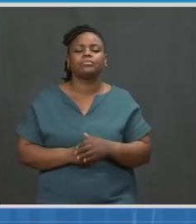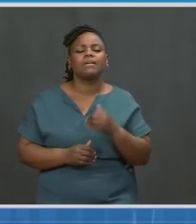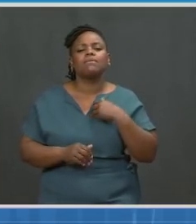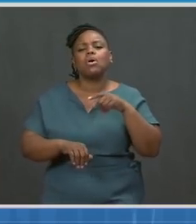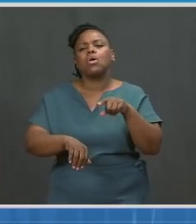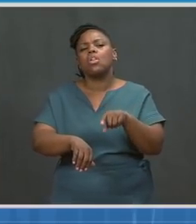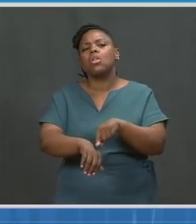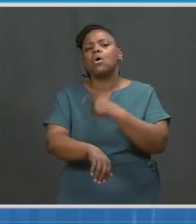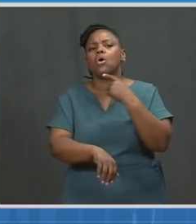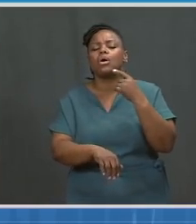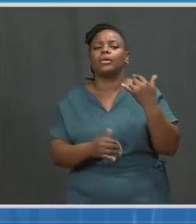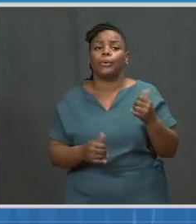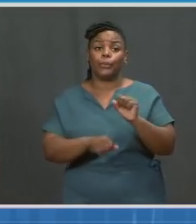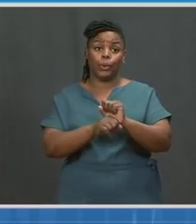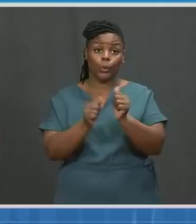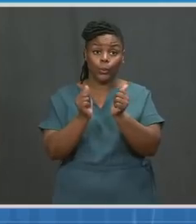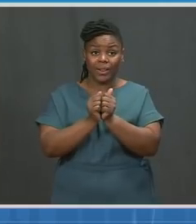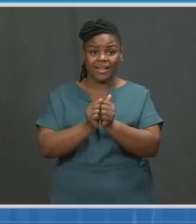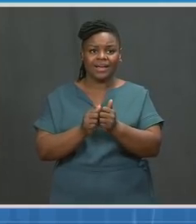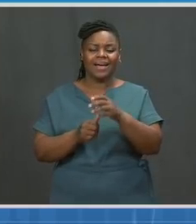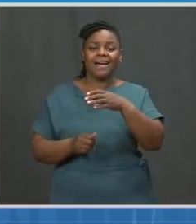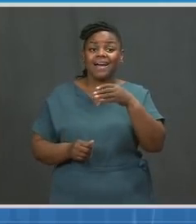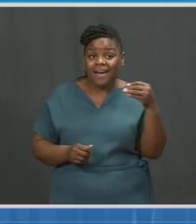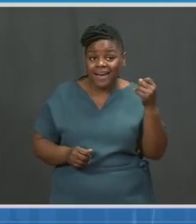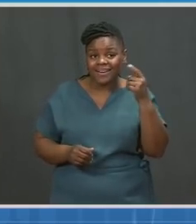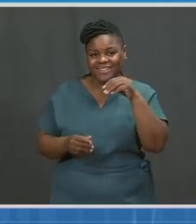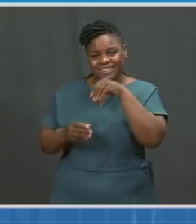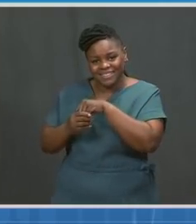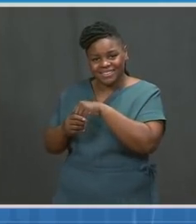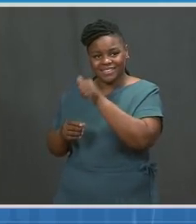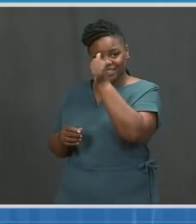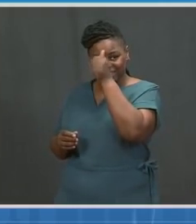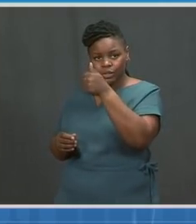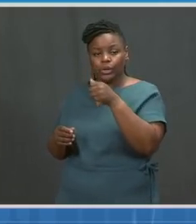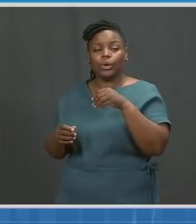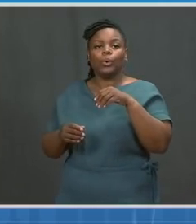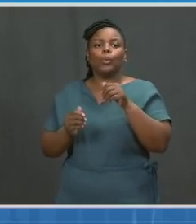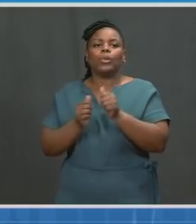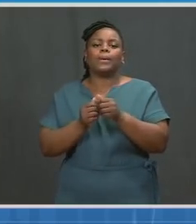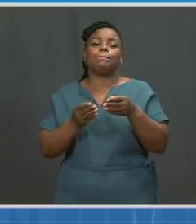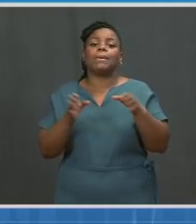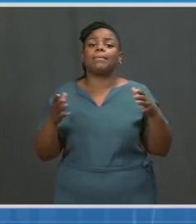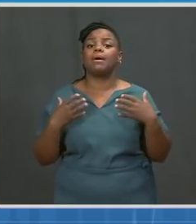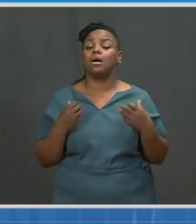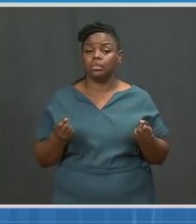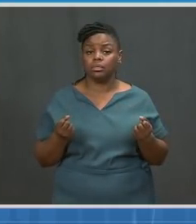and in India on public health measures, will be deploying a Strike Team to the country